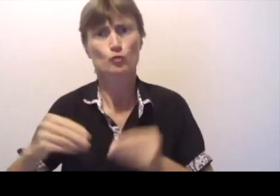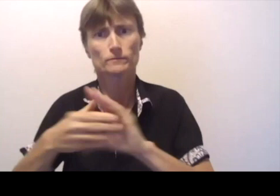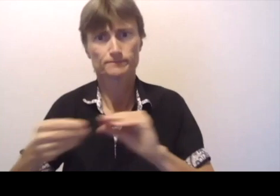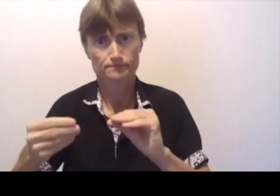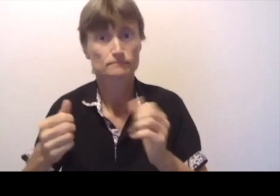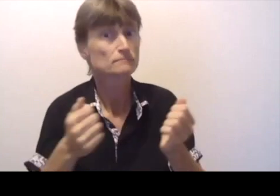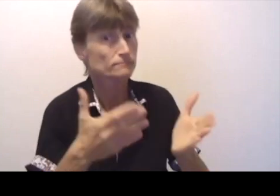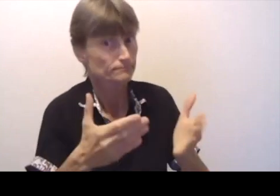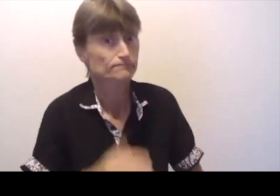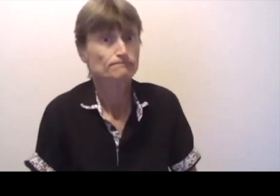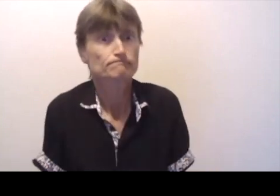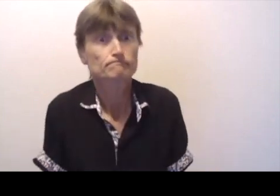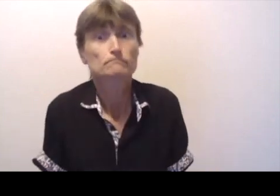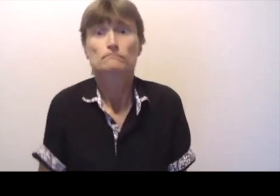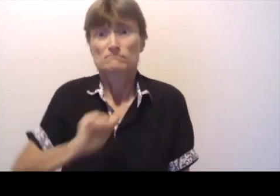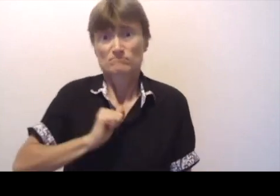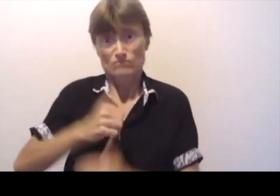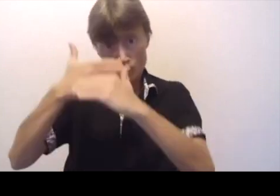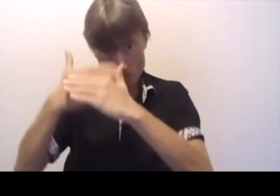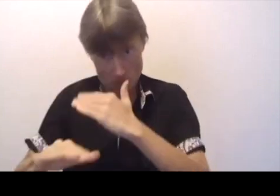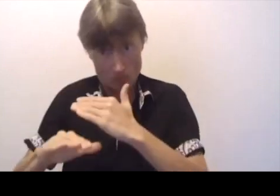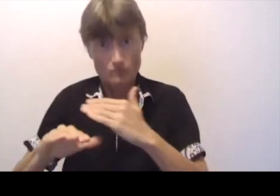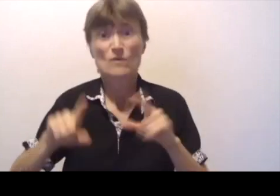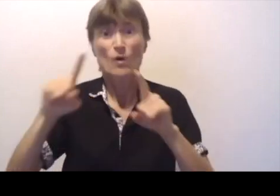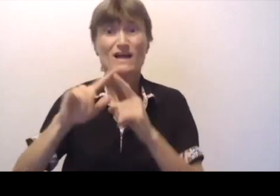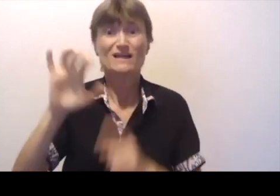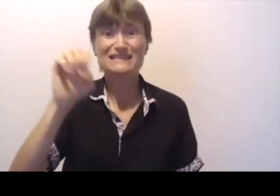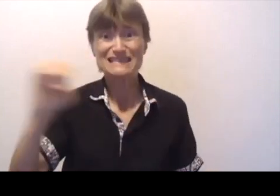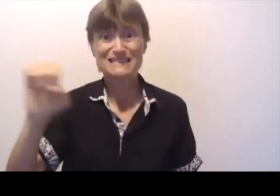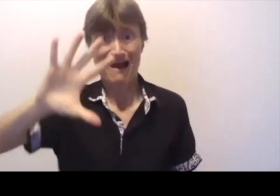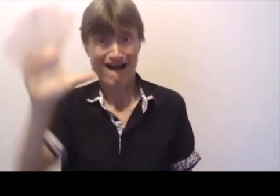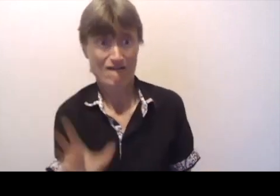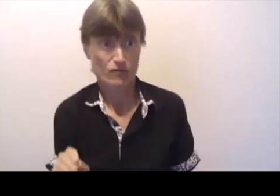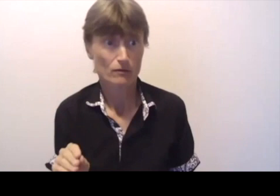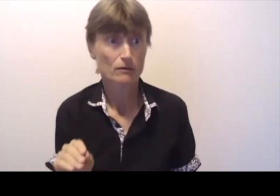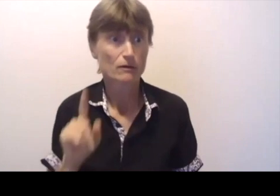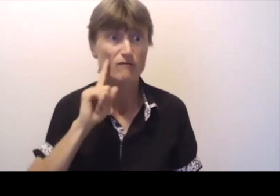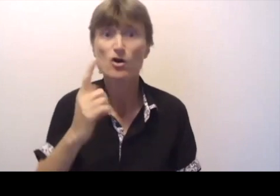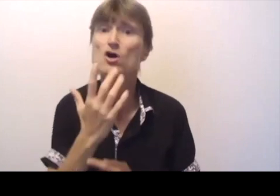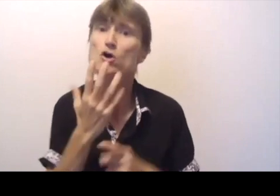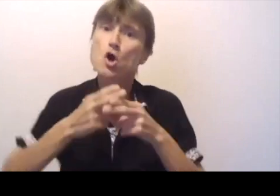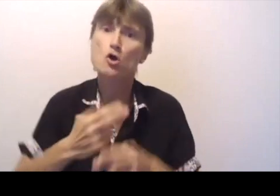so i was born during the color bar in east africa this was a time of heavy racial segregation